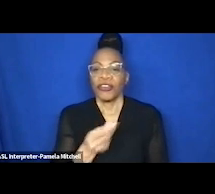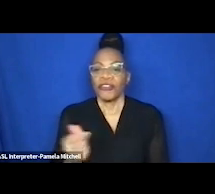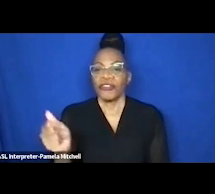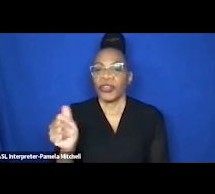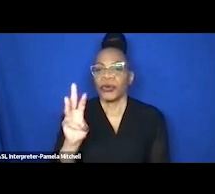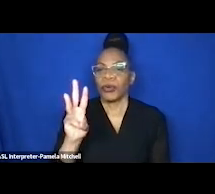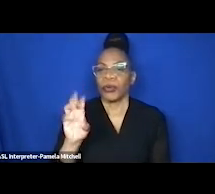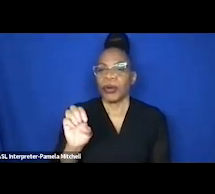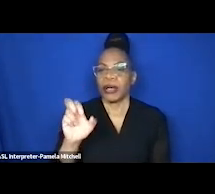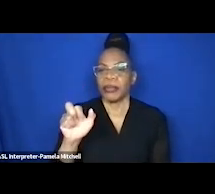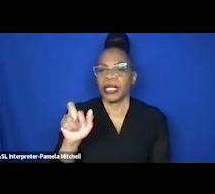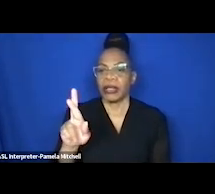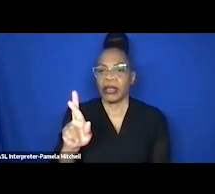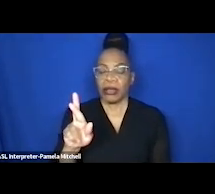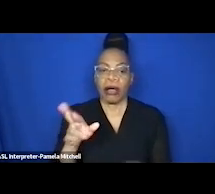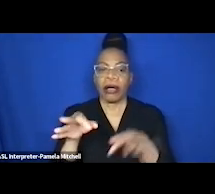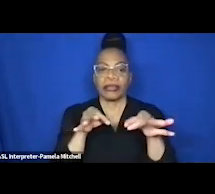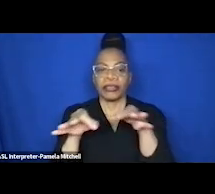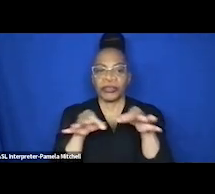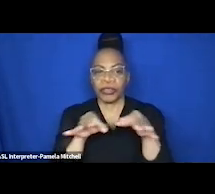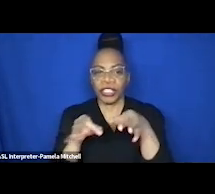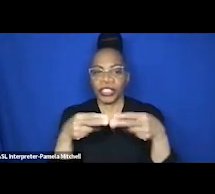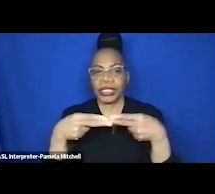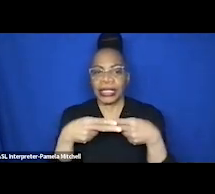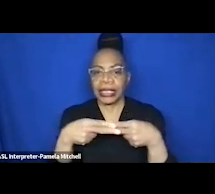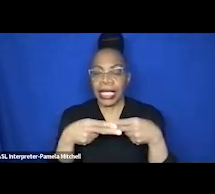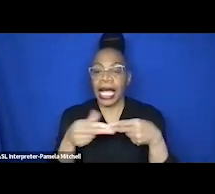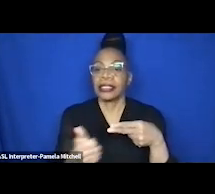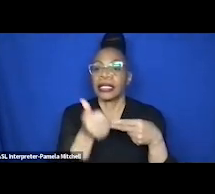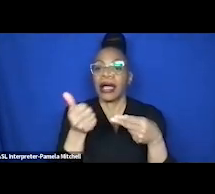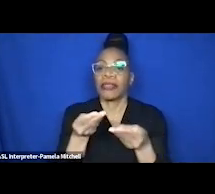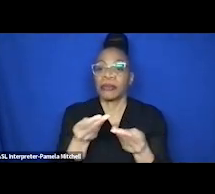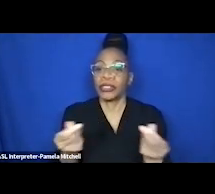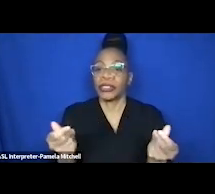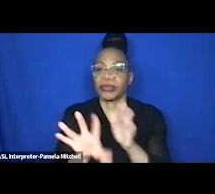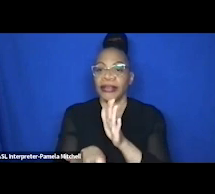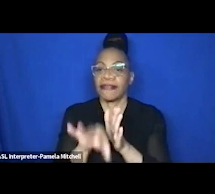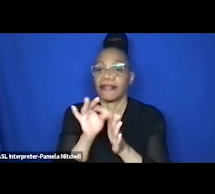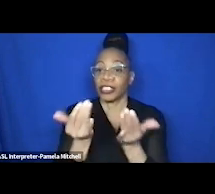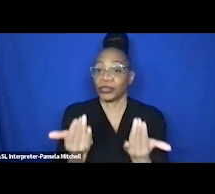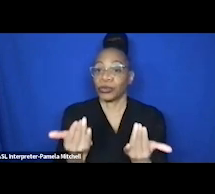So the slides and other materials and the presenter bios may all be found in today's chat area.